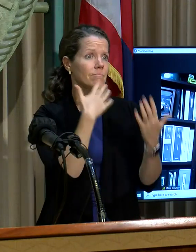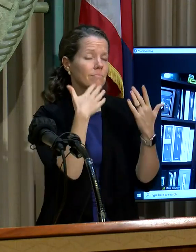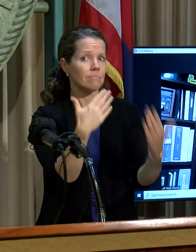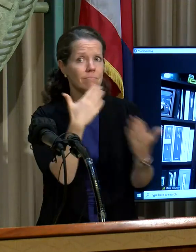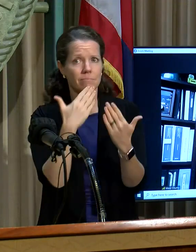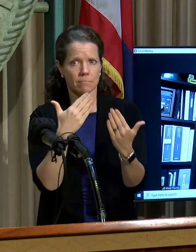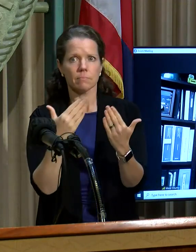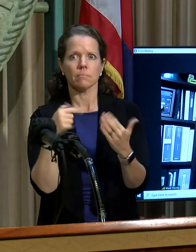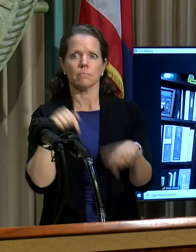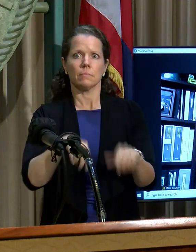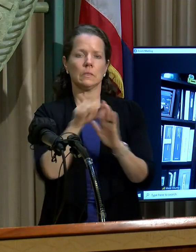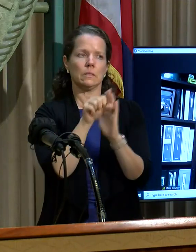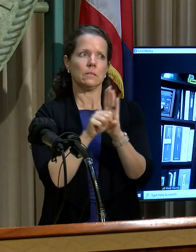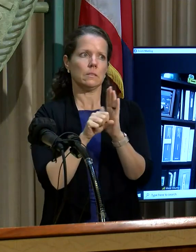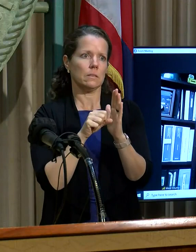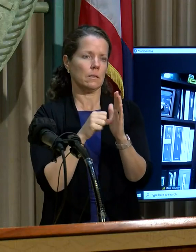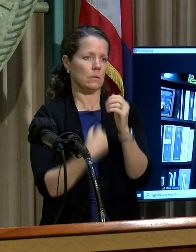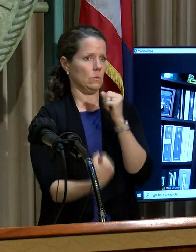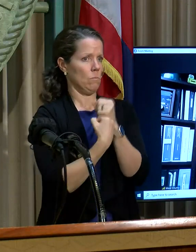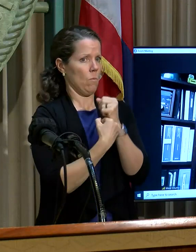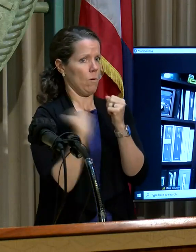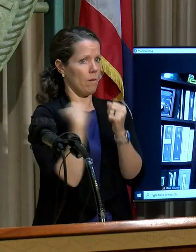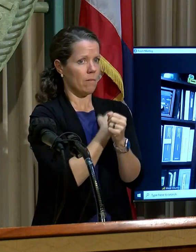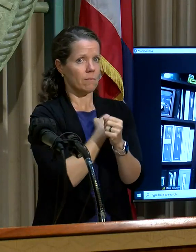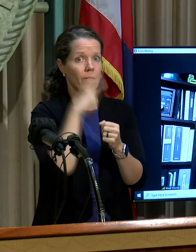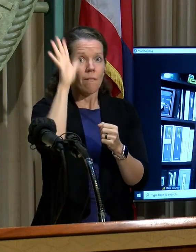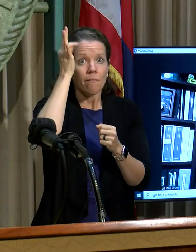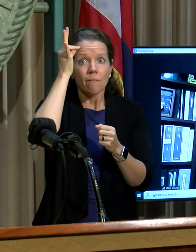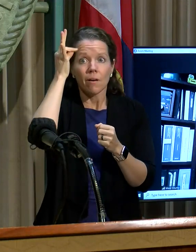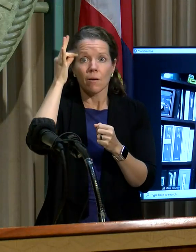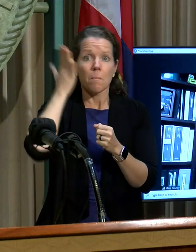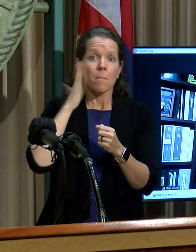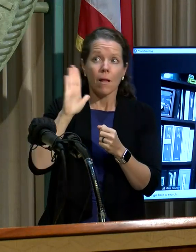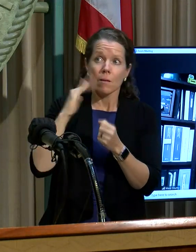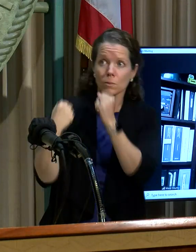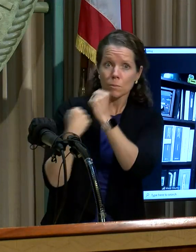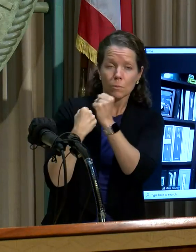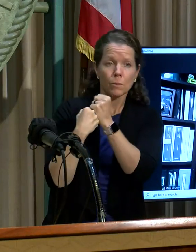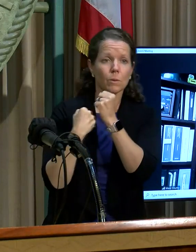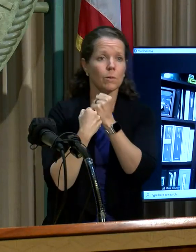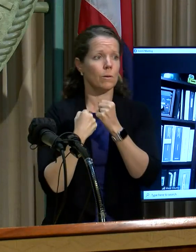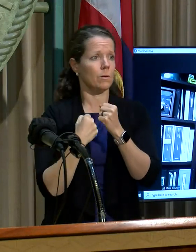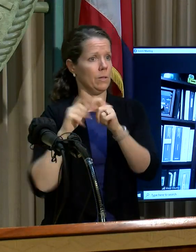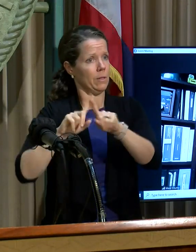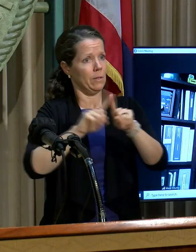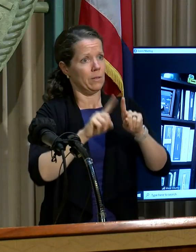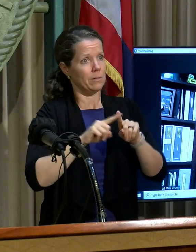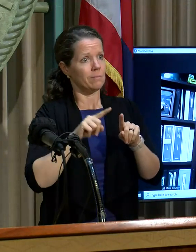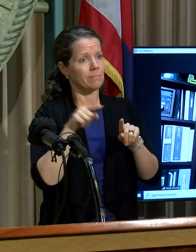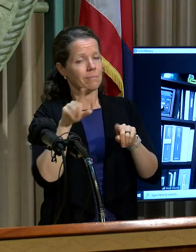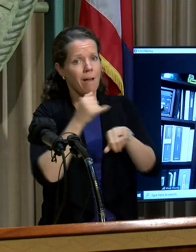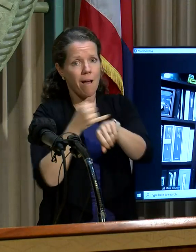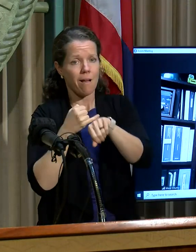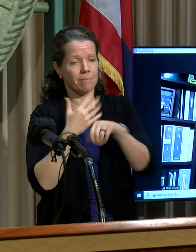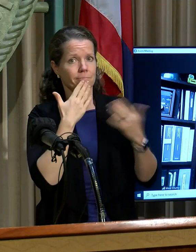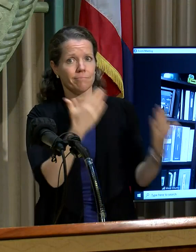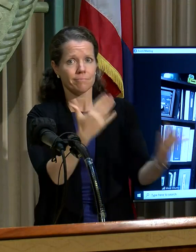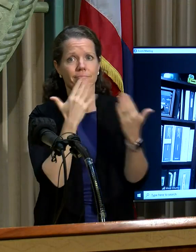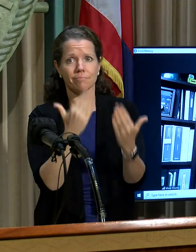WITHIN THOSE SHELTERS, AND SEVERAL THAT ARE WITHIN THOSE SHELTERS, AND SEVERAL THAT ARE UNACCOUNTED WITHIN THOSE SHELTERS, AND SEVERAL THAT ARE UNACCOUNTED FOR SEVERAL THAT ARE UNACCOUNTED FOR SEVERAL THAT ARE UNACCOUNTED FOR IN SEVERAL THAT ARE UNACCOUNTED FOR IN THE SEVERAL THAT ARE UNACCOUNTED FOR IN THE SENSE SEVERAL THAT ARE UNACCOUNTED FOR IN THE SENSE THAT SEVERAL THAT ARE UNACCOUNTED FOR IN THE SENSE THAT THEY SEVERAL THAT ARE UNACCOUNTED FOR IN THE SENSE THAT THEY ARE SEVERAL THAT ARE UNACCOUNTED FOR IN THE SENSE THAT THEY ARE IN IN THE SENSE THAT THEY ARE IN IN THE SENSE THAT THEY ARE IN THEIR IN THE SENSE THAT THEY ARE IN THEIR CARS IN THE SENSE THAT THEY ARE IN THEIR CARS AND IN THE SENSE THAT THEY ARE IN THEIR CARS AND DID IN THE SENSE THAT THEY ARE IN THEIR CARS AND DID NOT IN THE SENSE THAT THEY ARE IN THEIR CARS AND DID NOT COME IN THE SENSE THAT THEY ARE IN THEIR CARS AND DID NOT COME TO THEIR CARS AND DID NOT COME TO THEIR CARS AND DID NOT COME TO THE THEIR CARS AND DID NOT COME TO THE ACTUAL THEIR CARS AND DID NOT COME TO THE ACTUAL SHELTER. THE ACTUAL SHELTER. THE ACTUAL SHELTER. WE